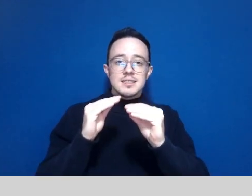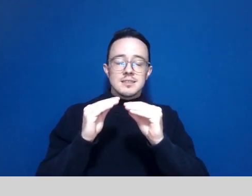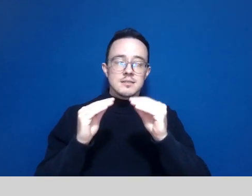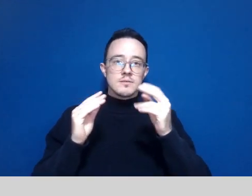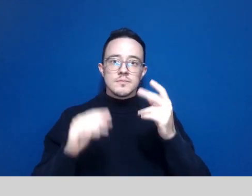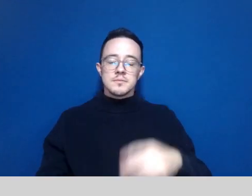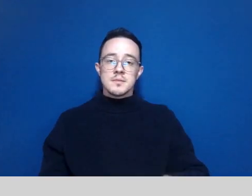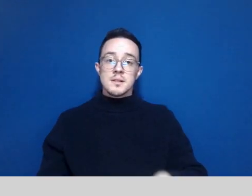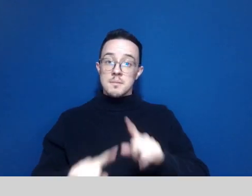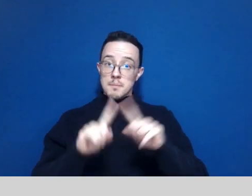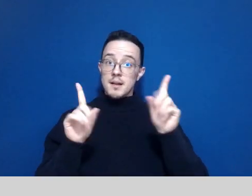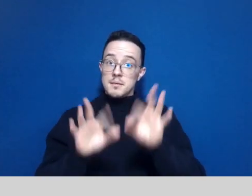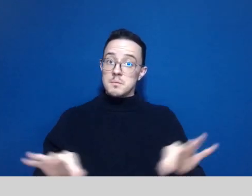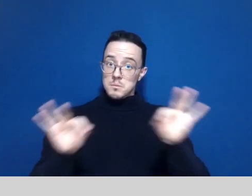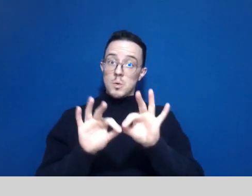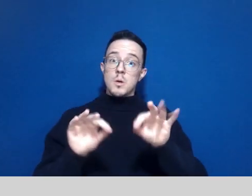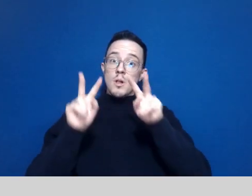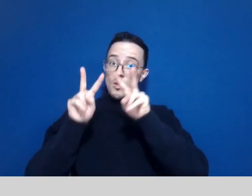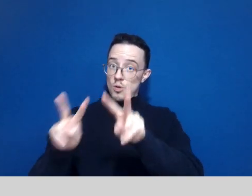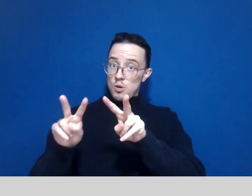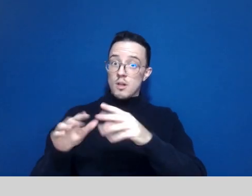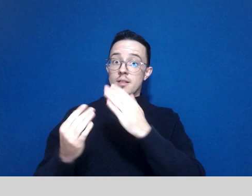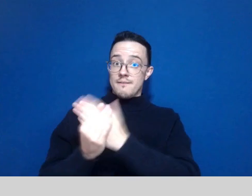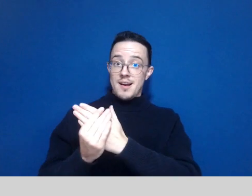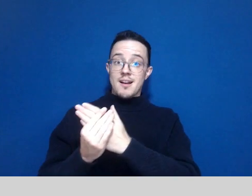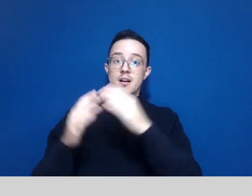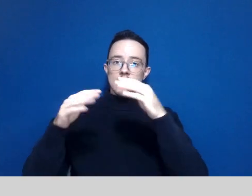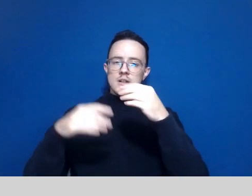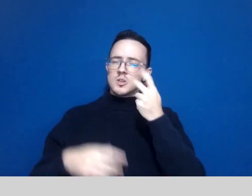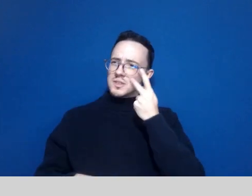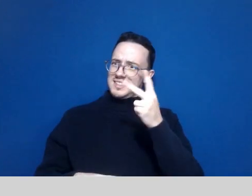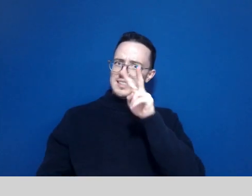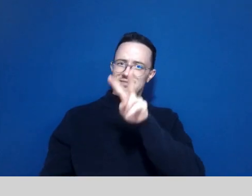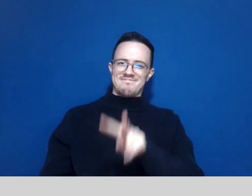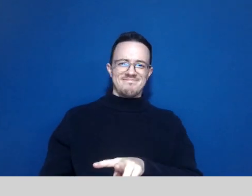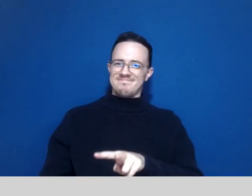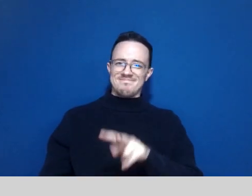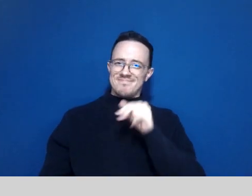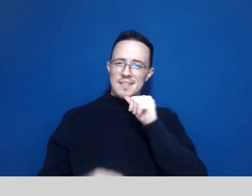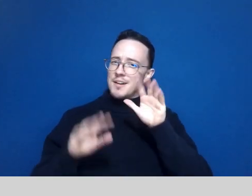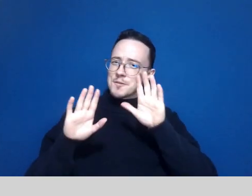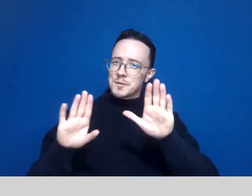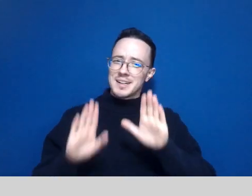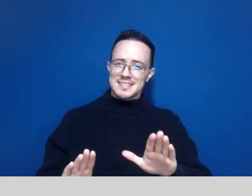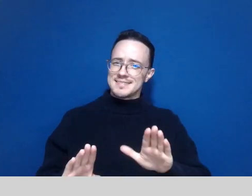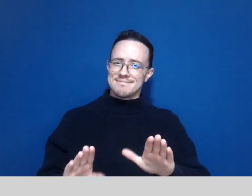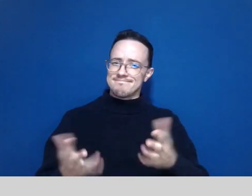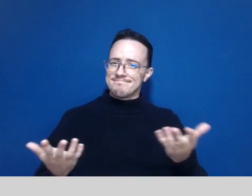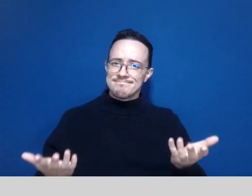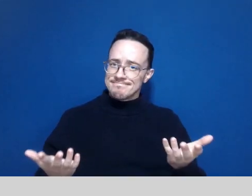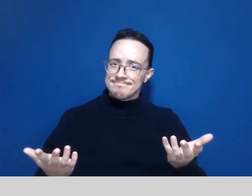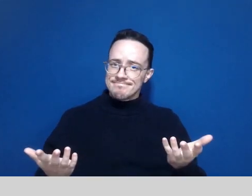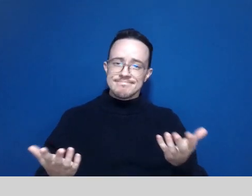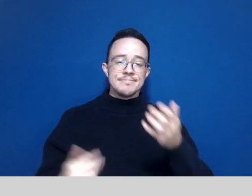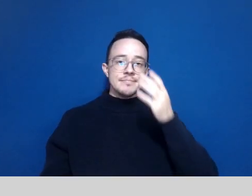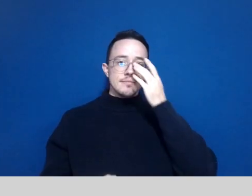But you can look at this and tell. This is not great. But what are we looking at?